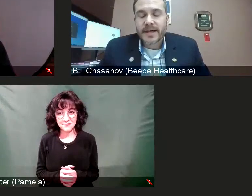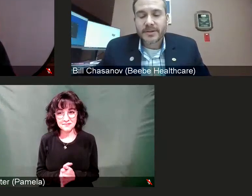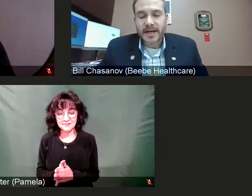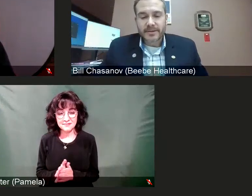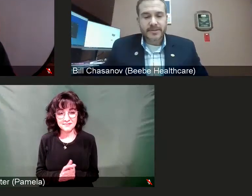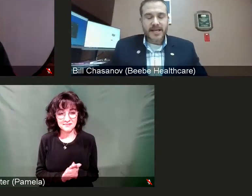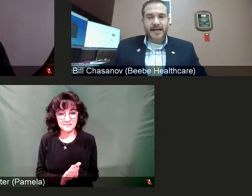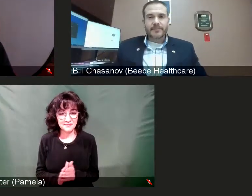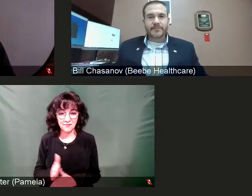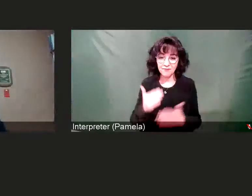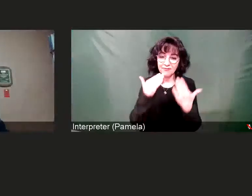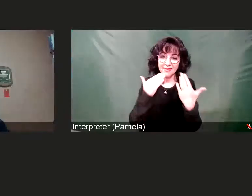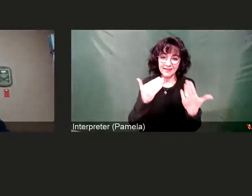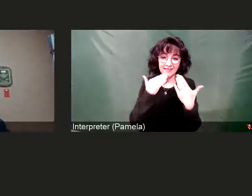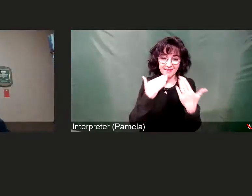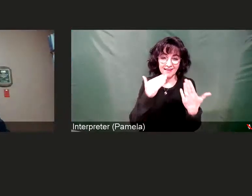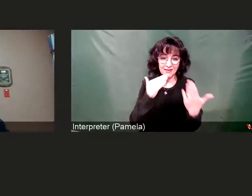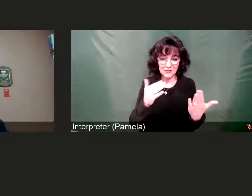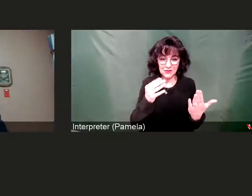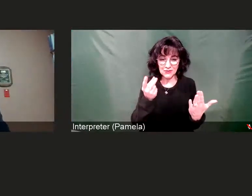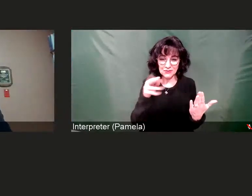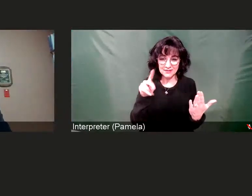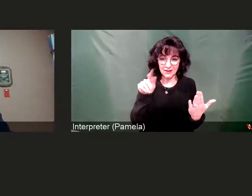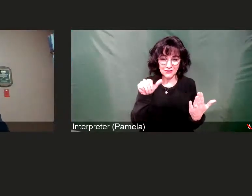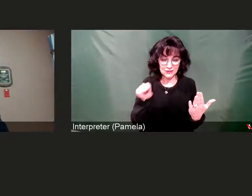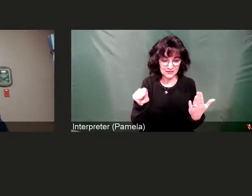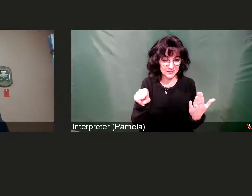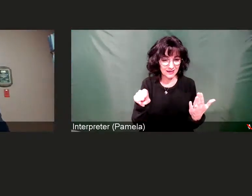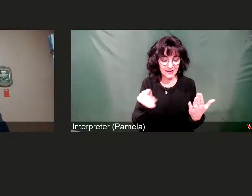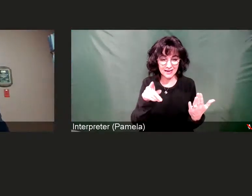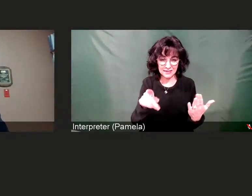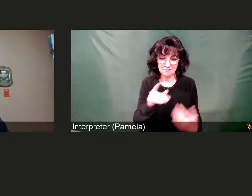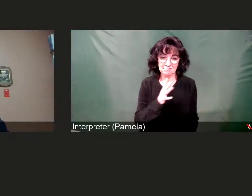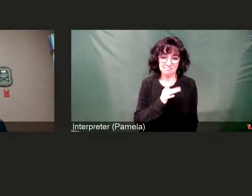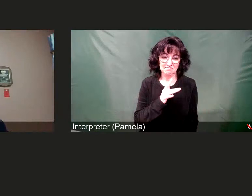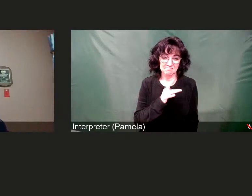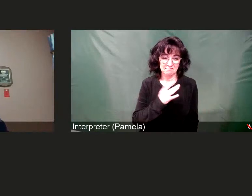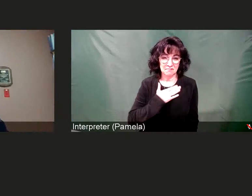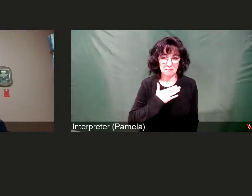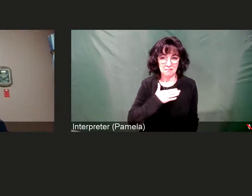Thank you, Dr. Tam. That's a very kind introduction and I just wanna state